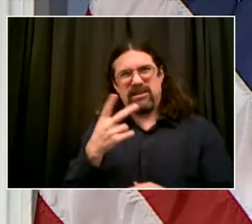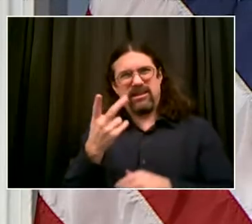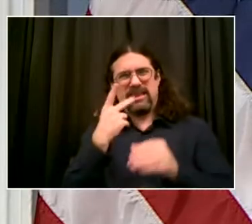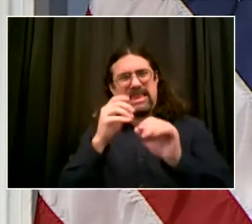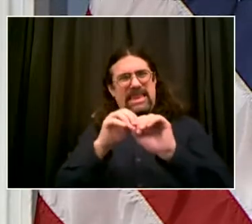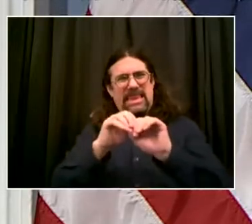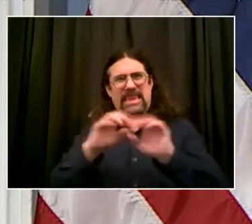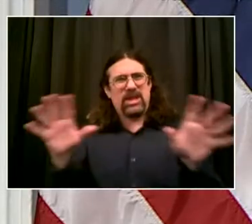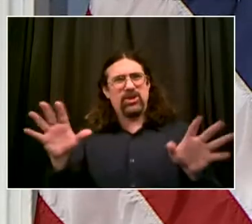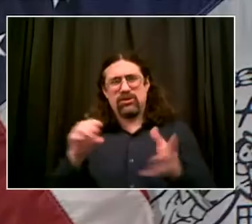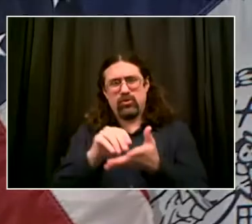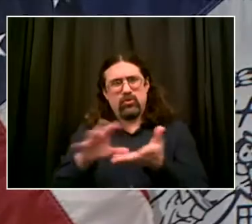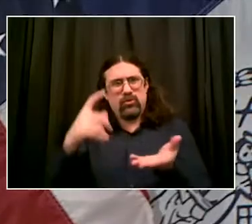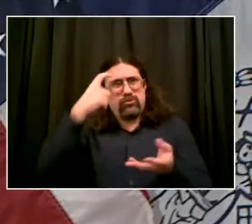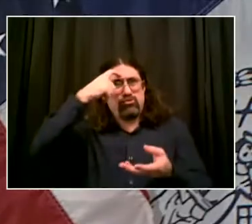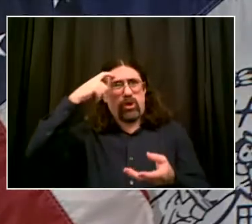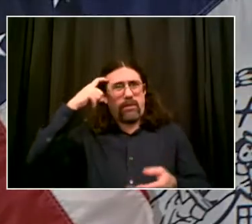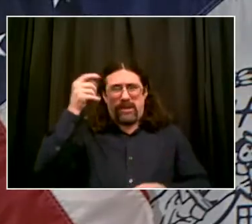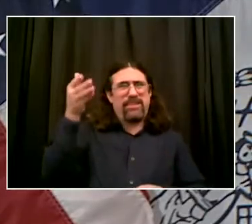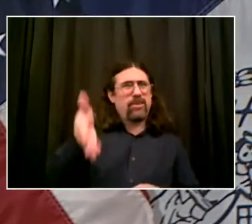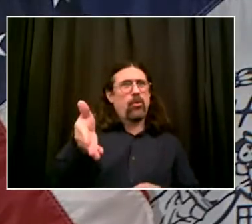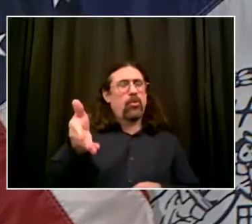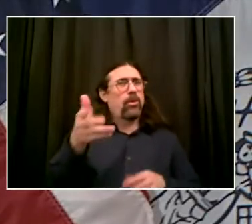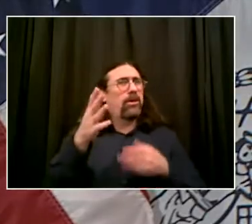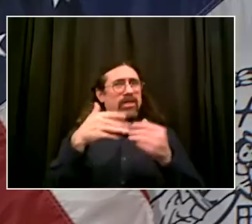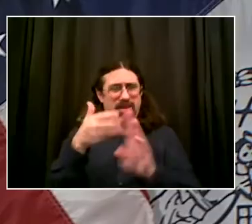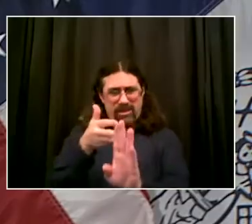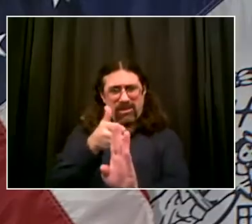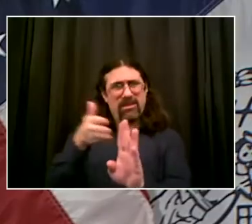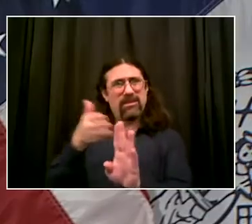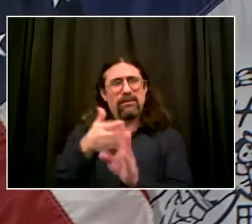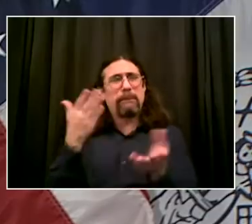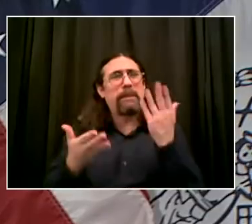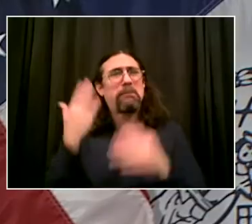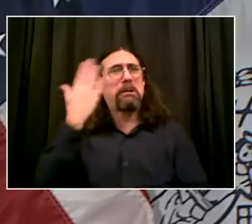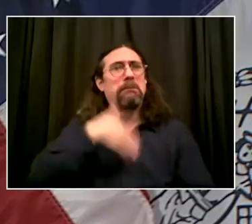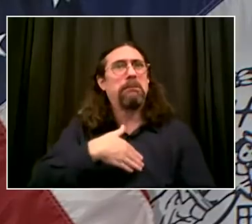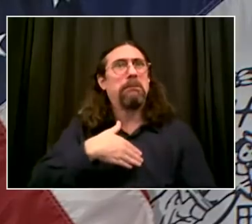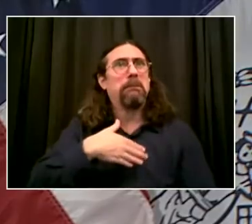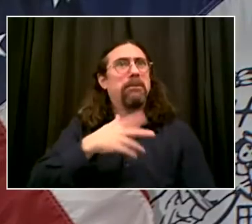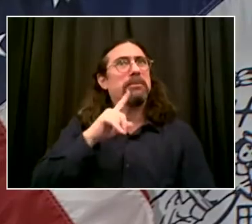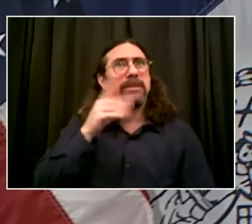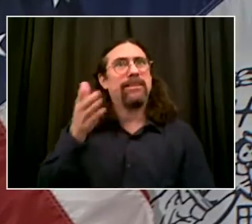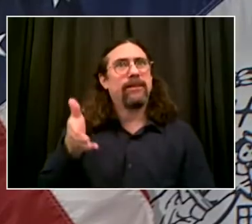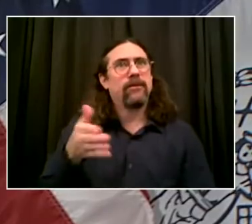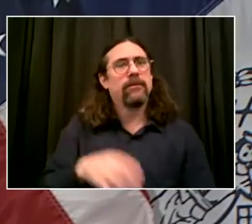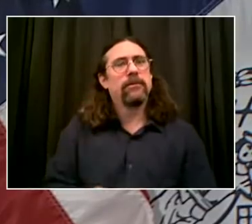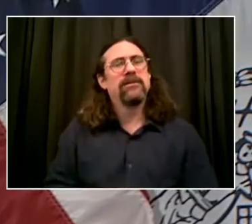LITTLE LONGER BUT THE ACADEMICS IS ALREADY BEING ADDRESSED NOW, WE JUST WANT TO SUPERCHARGE THAT AAS WE GO INTOTO